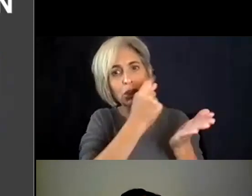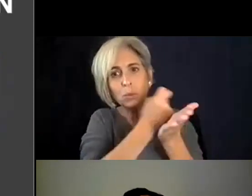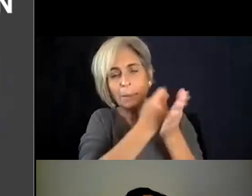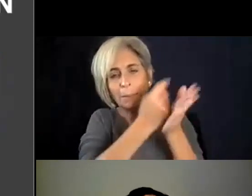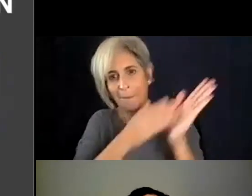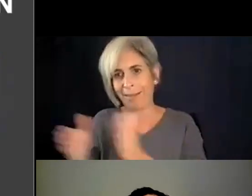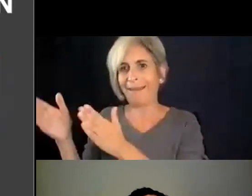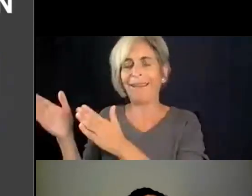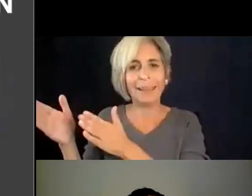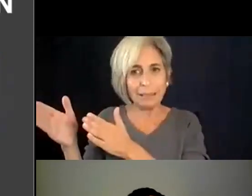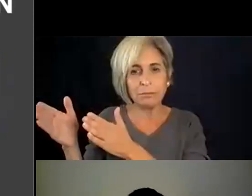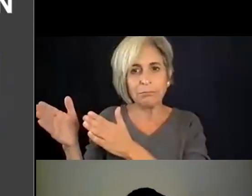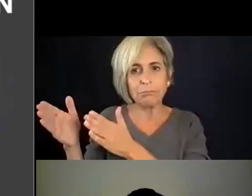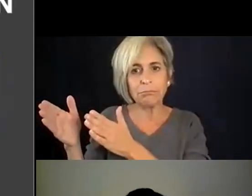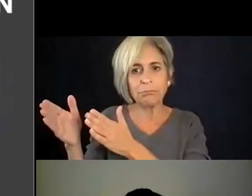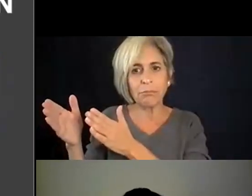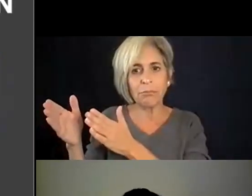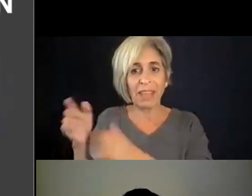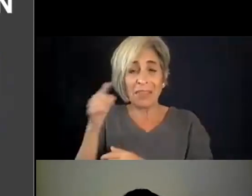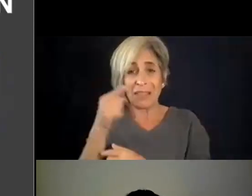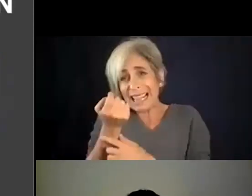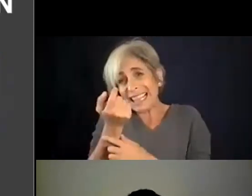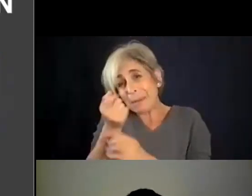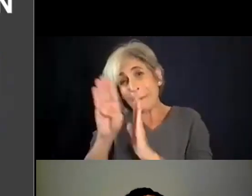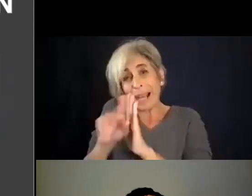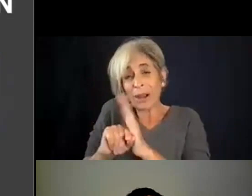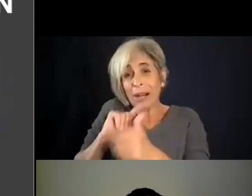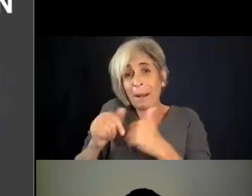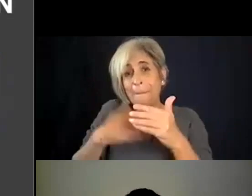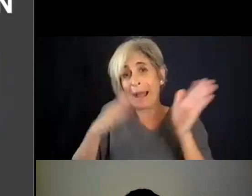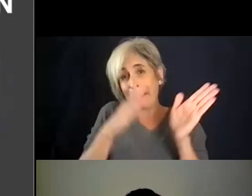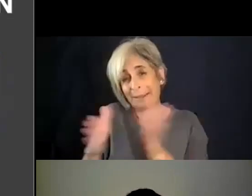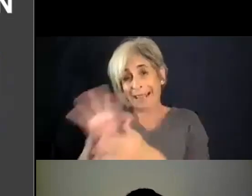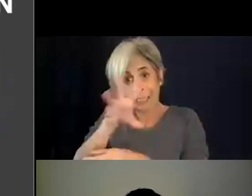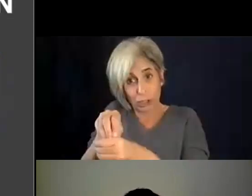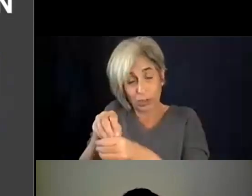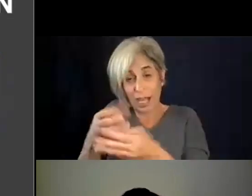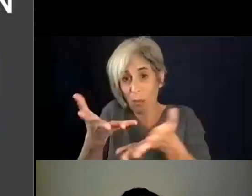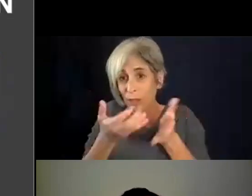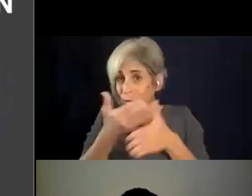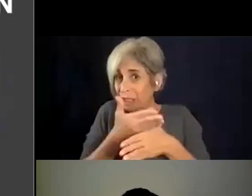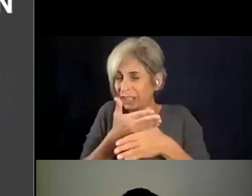So, this is just a little bit about what my plan includes and I'd like to remind you